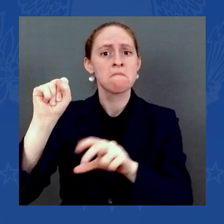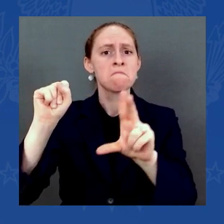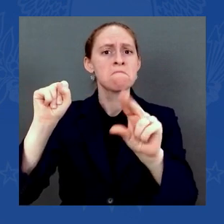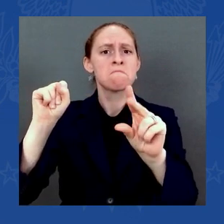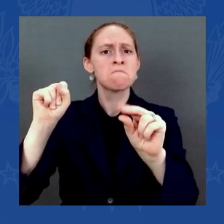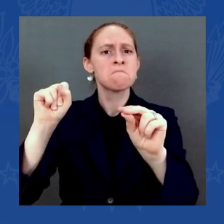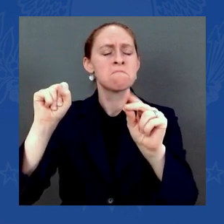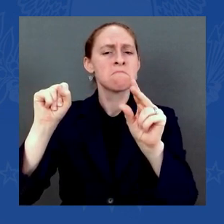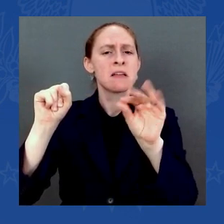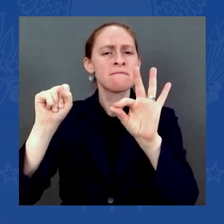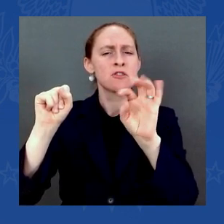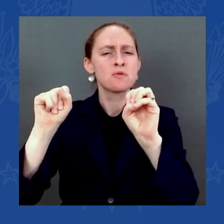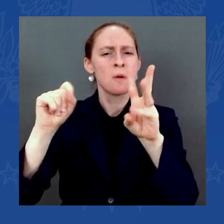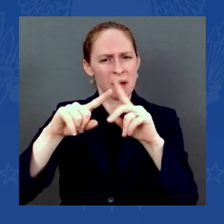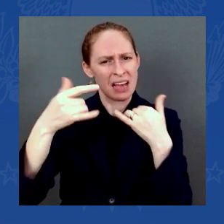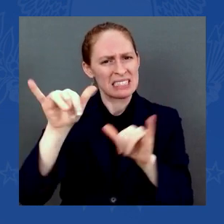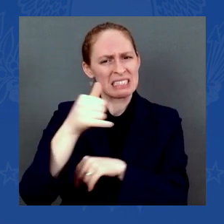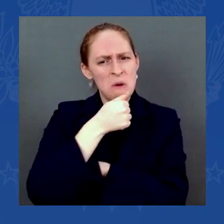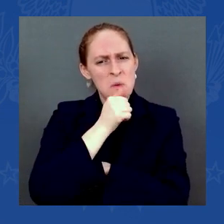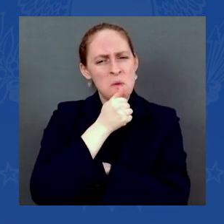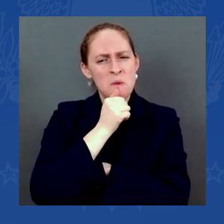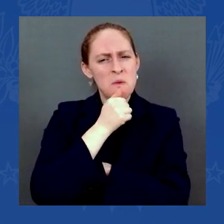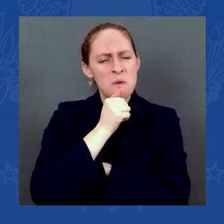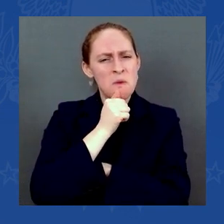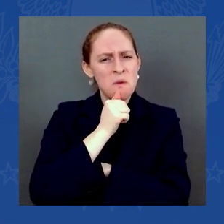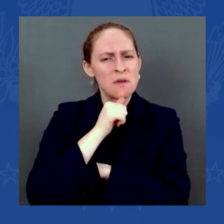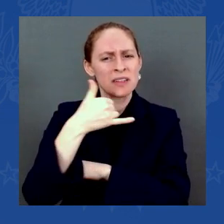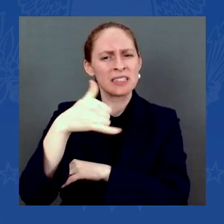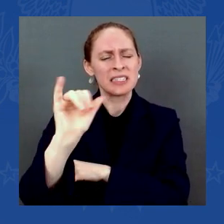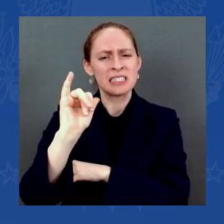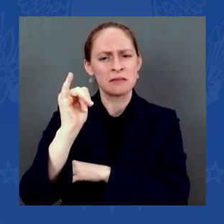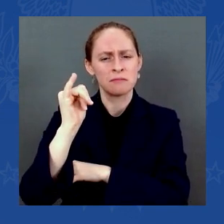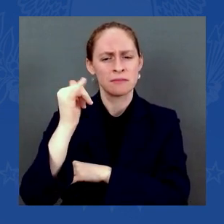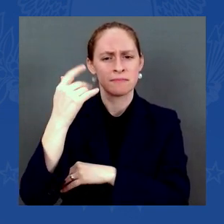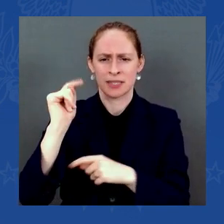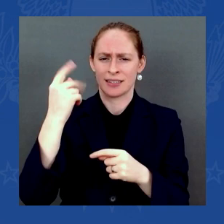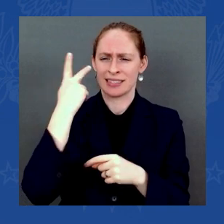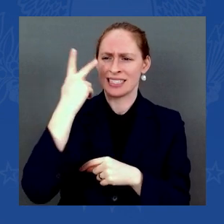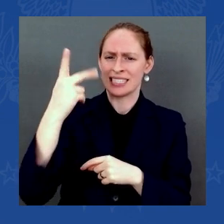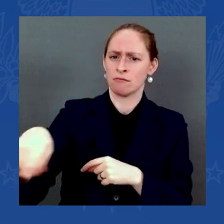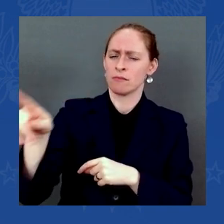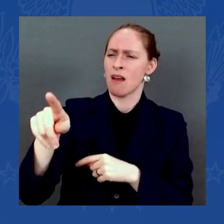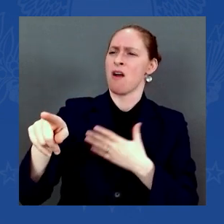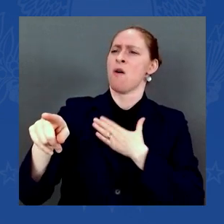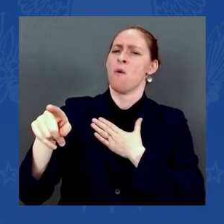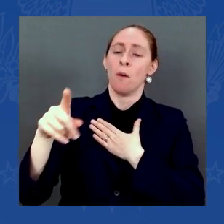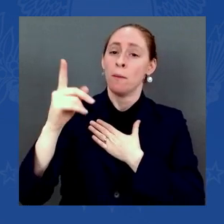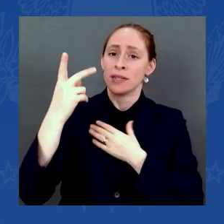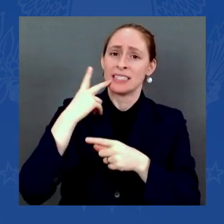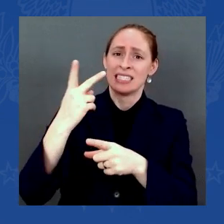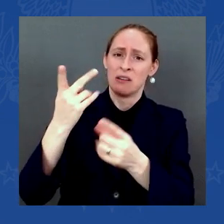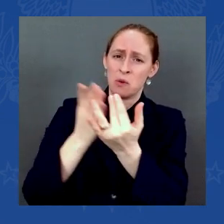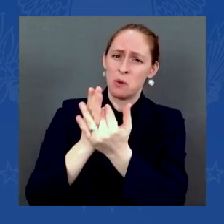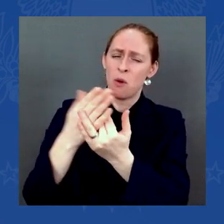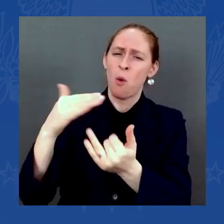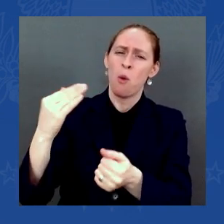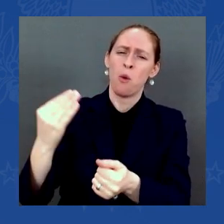I see on the screen a fellow who used to work for my son, Beau, and whose mom is a leader at the University of Delaware,